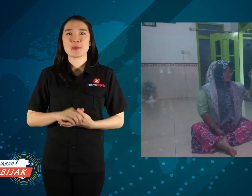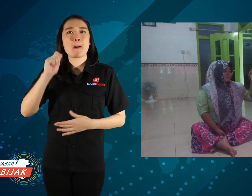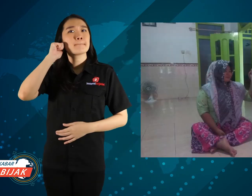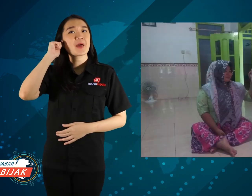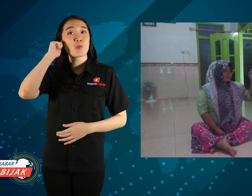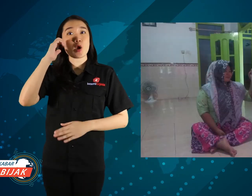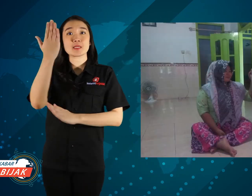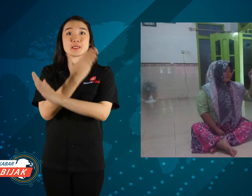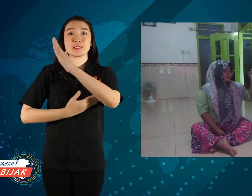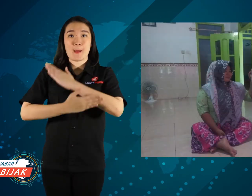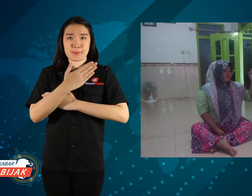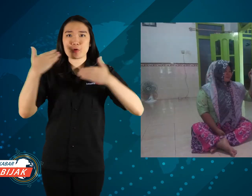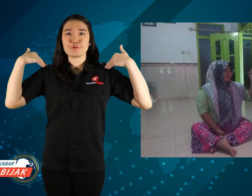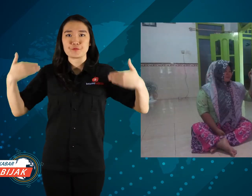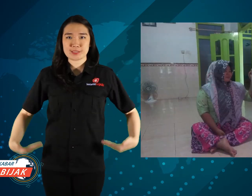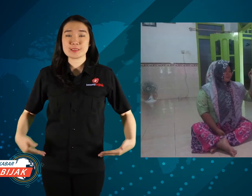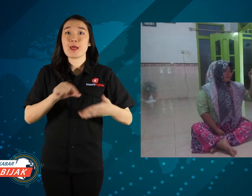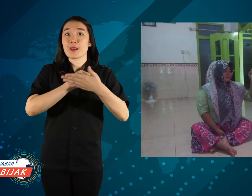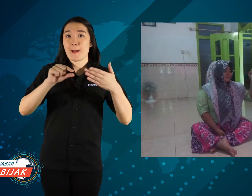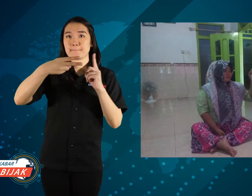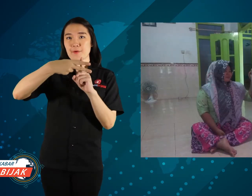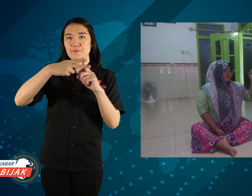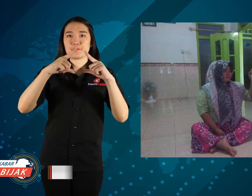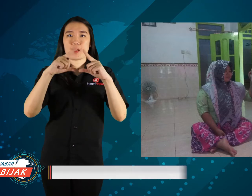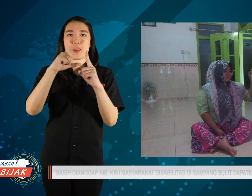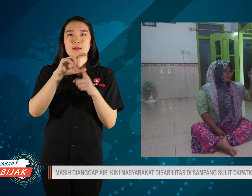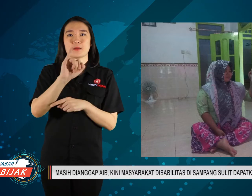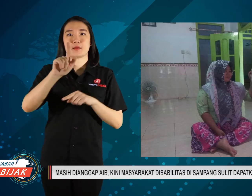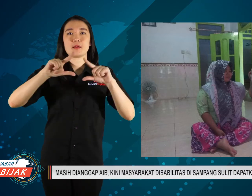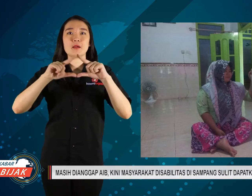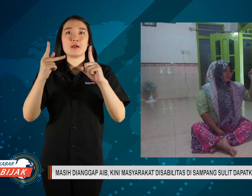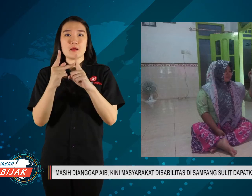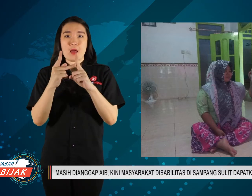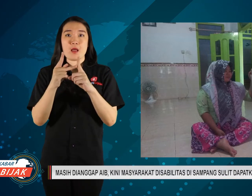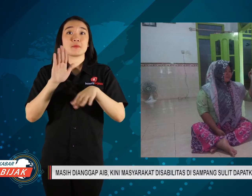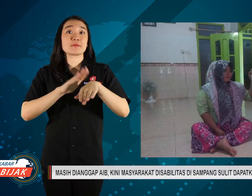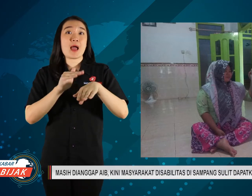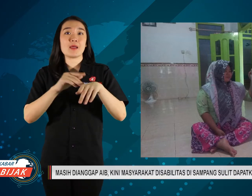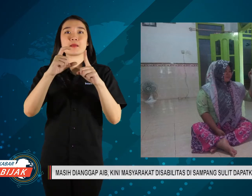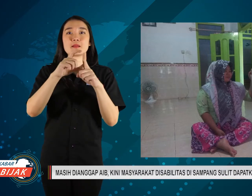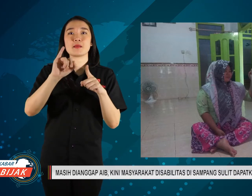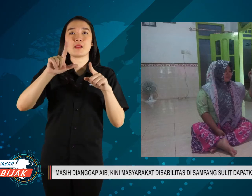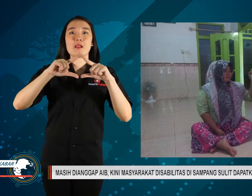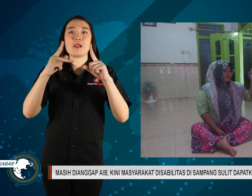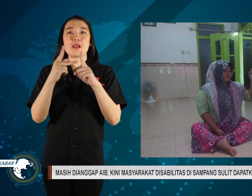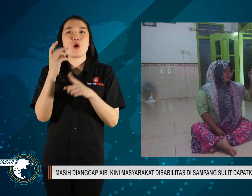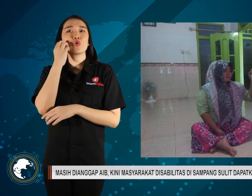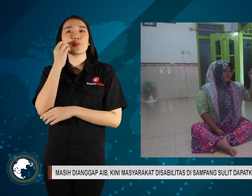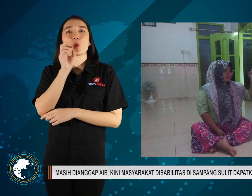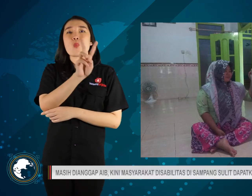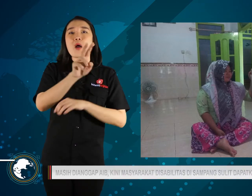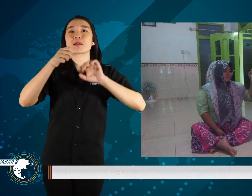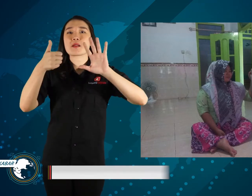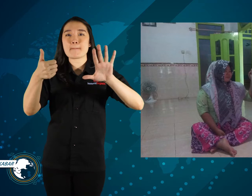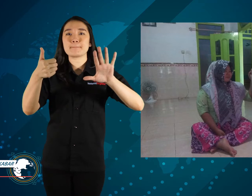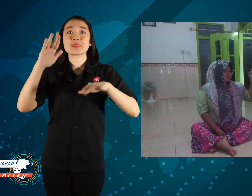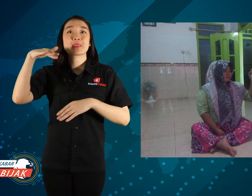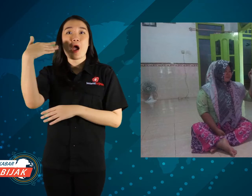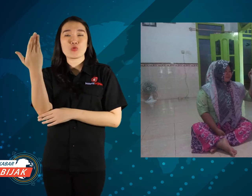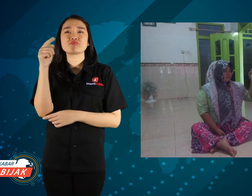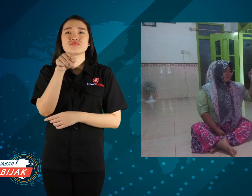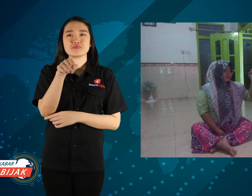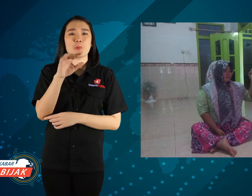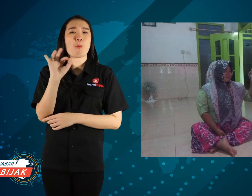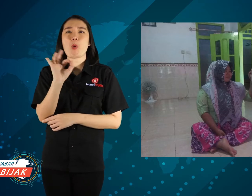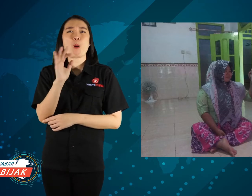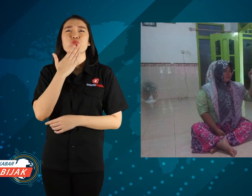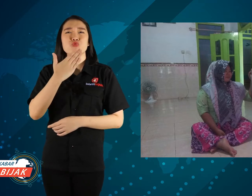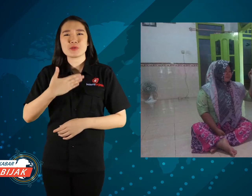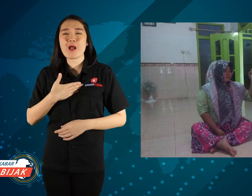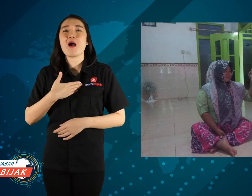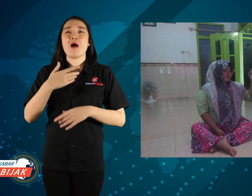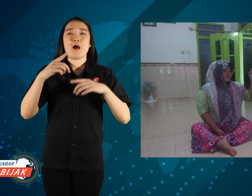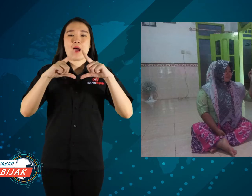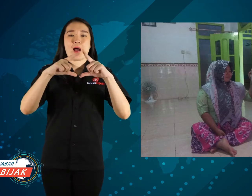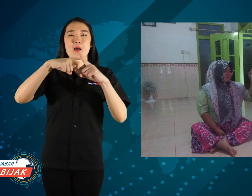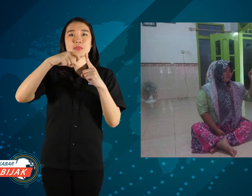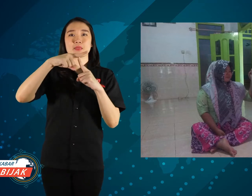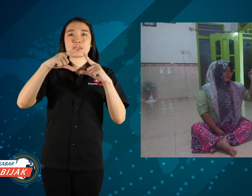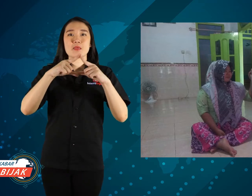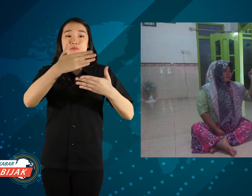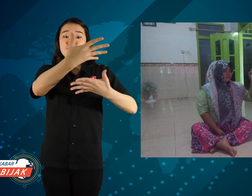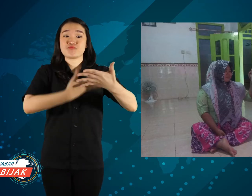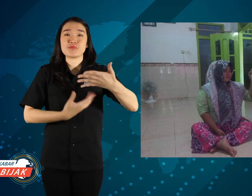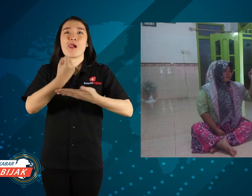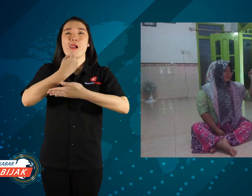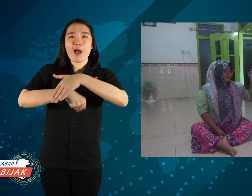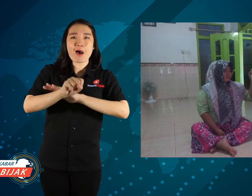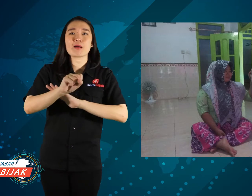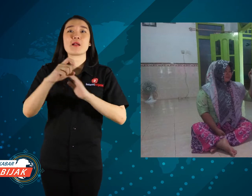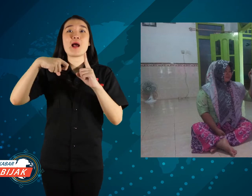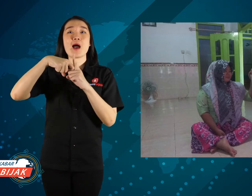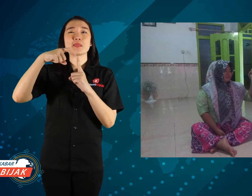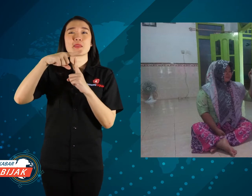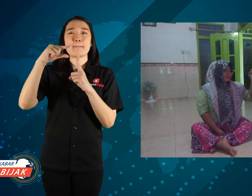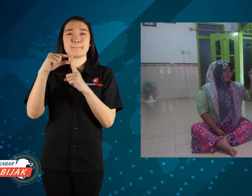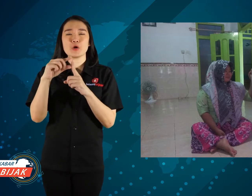A woman with a physical disability, named Fadilah who was called Dilah is 26 years old and does not have a birth certificate and ID card.